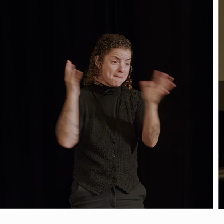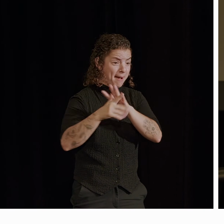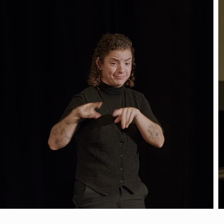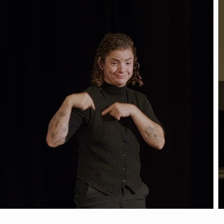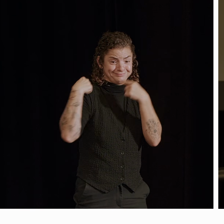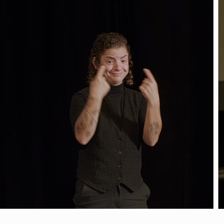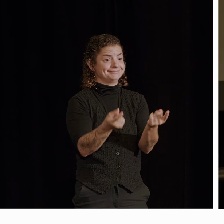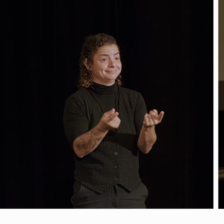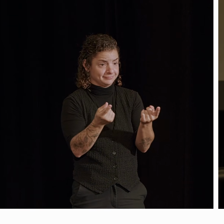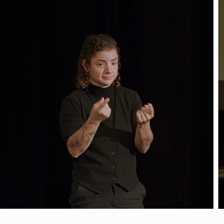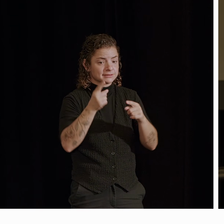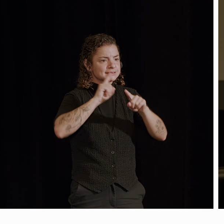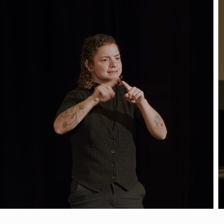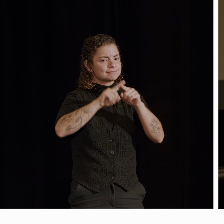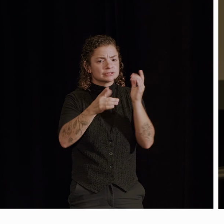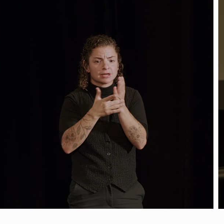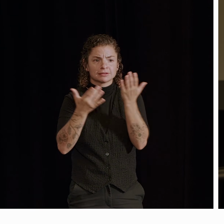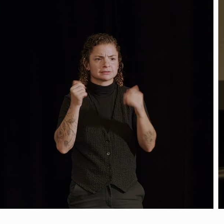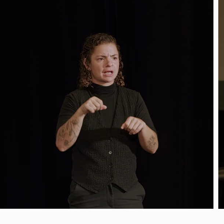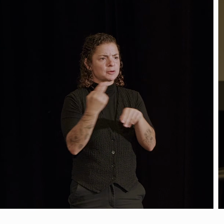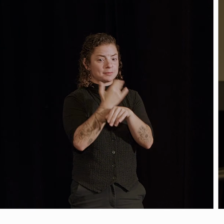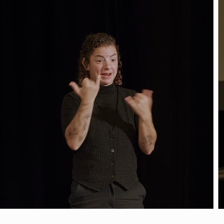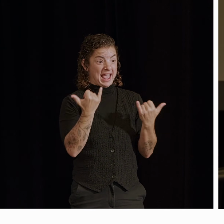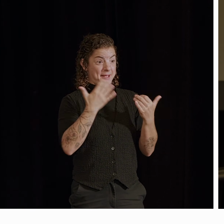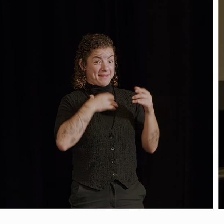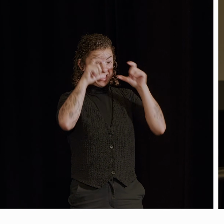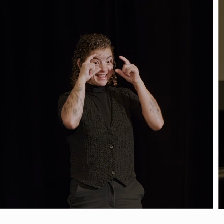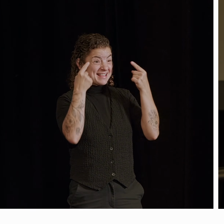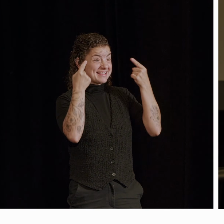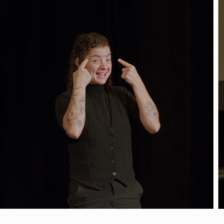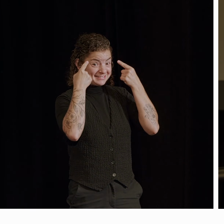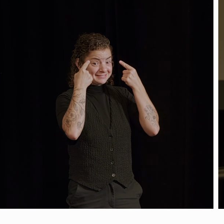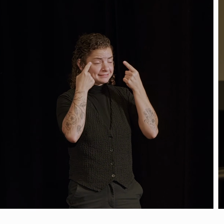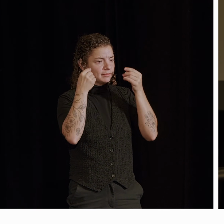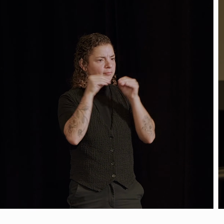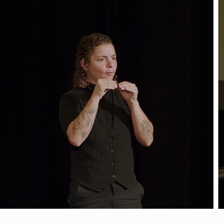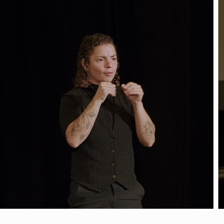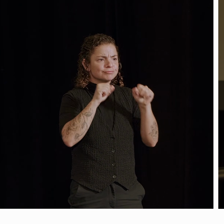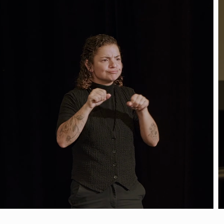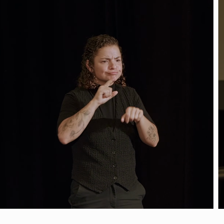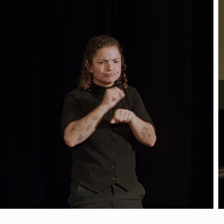are becoming more capable and more contextual. Interfaces are shrinking,